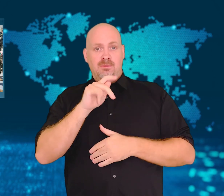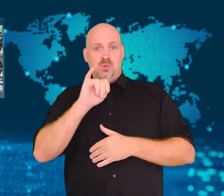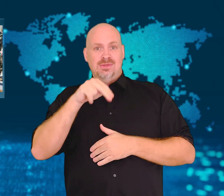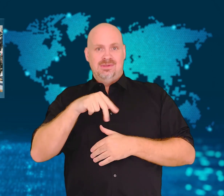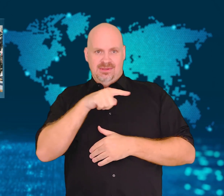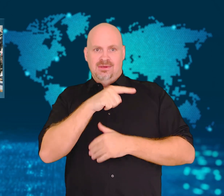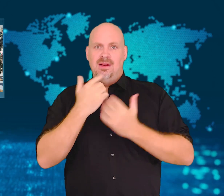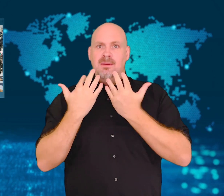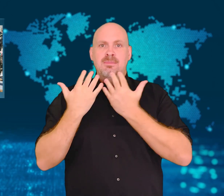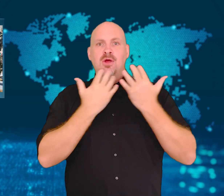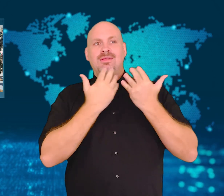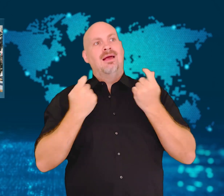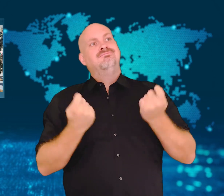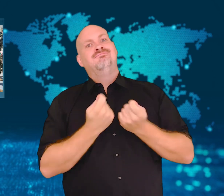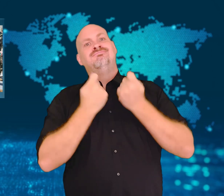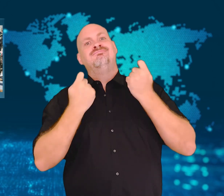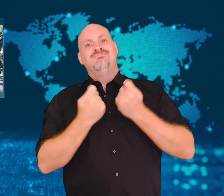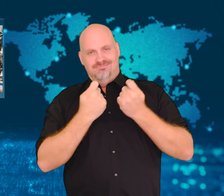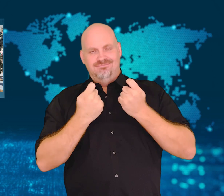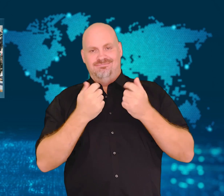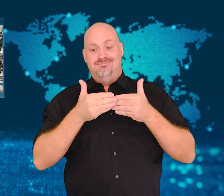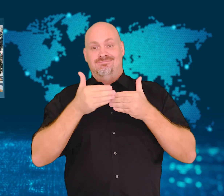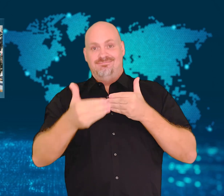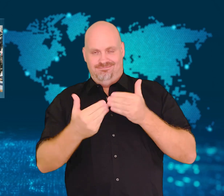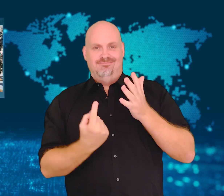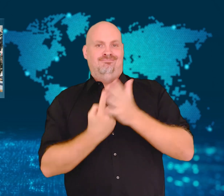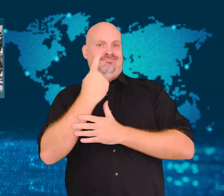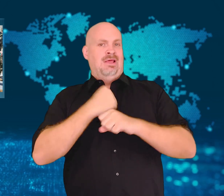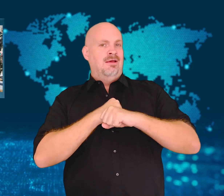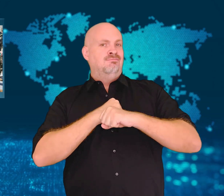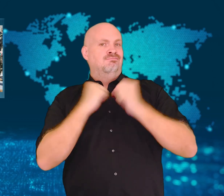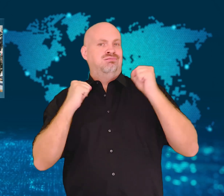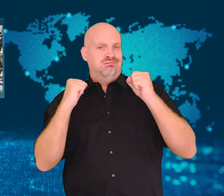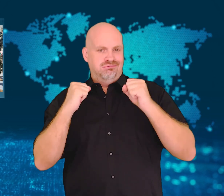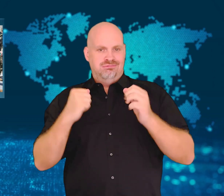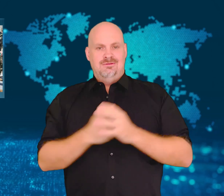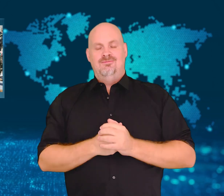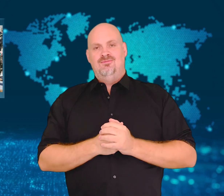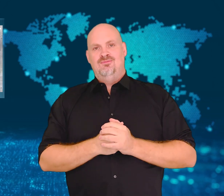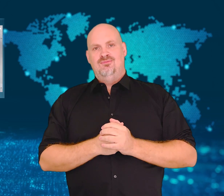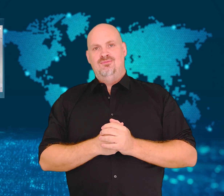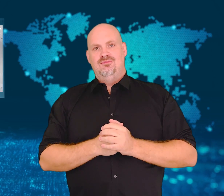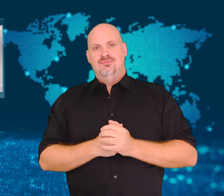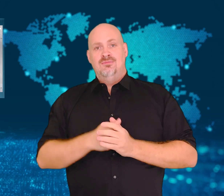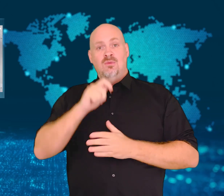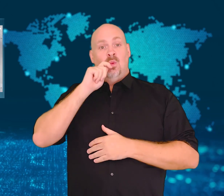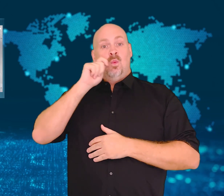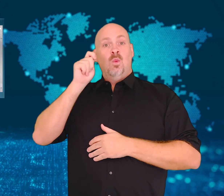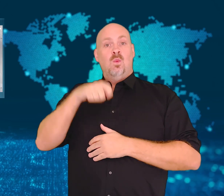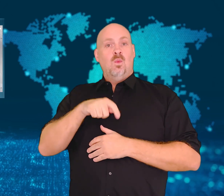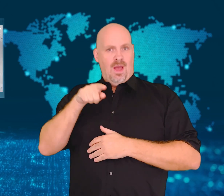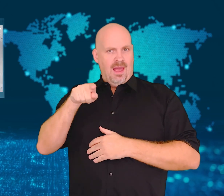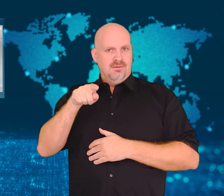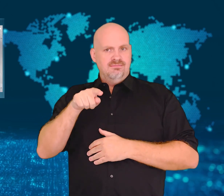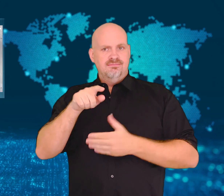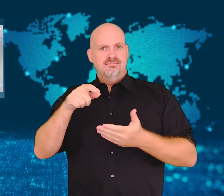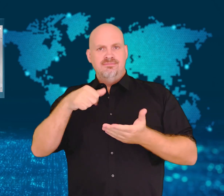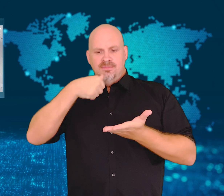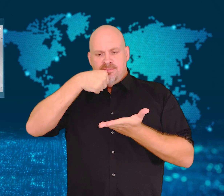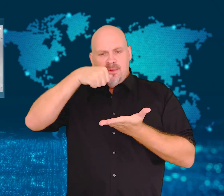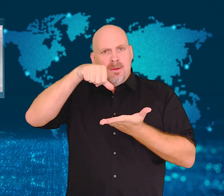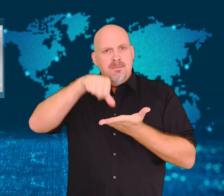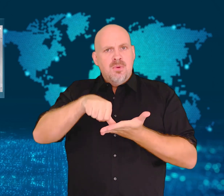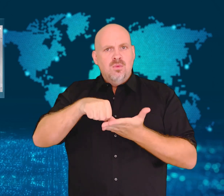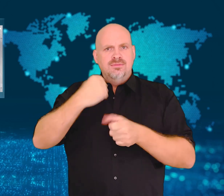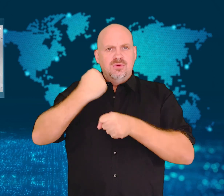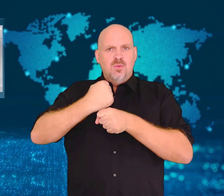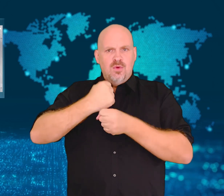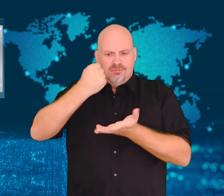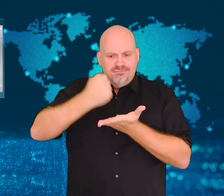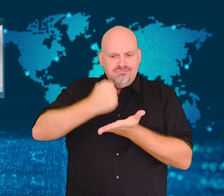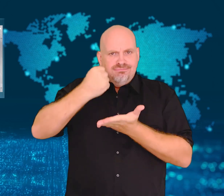The explosion took place one day after his birthday.